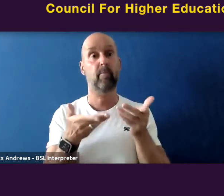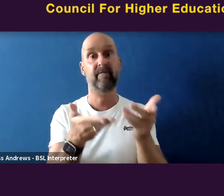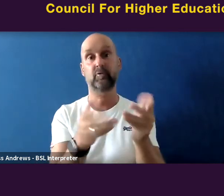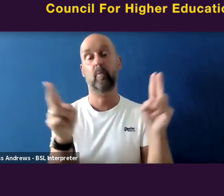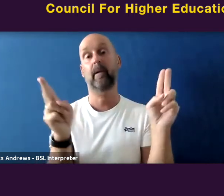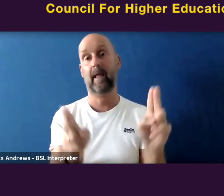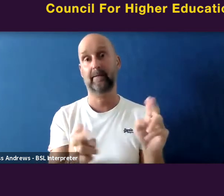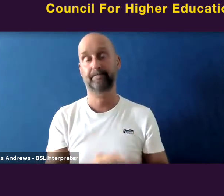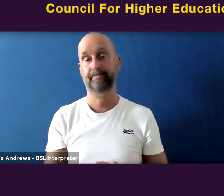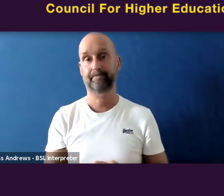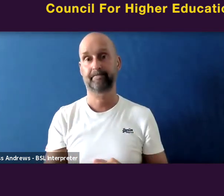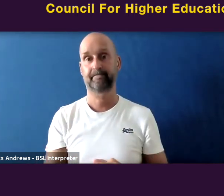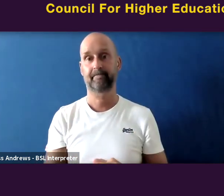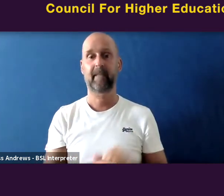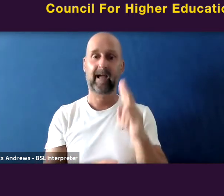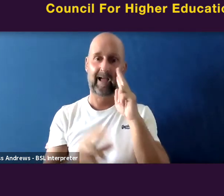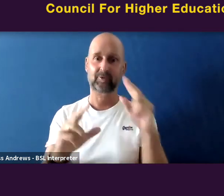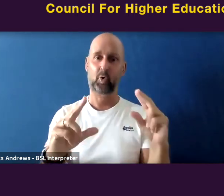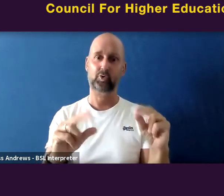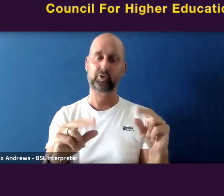I've just noticed in the chat, people are asking for the transcript, and I